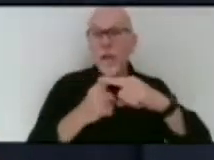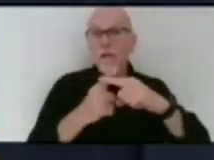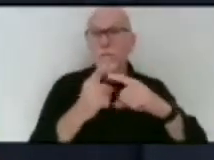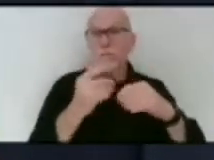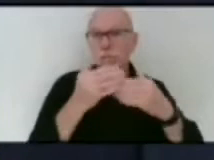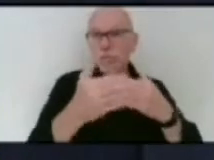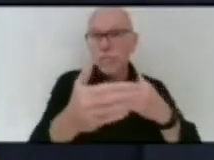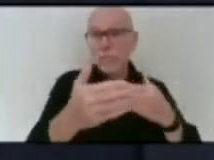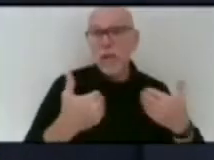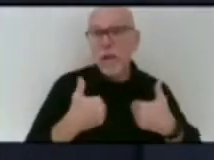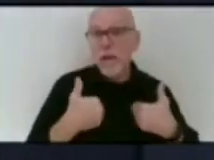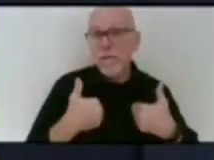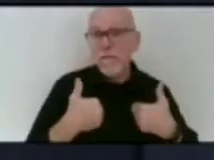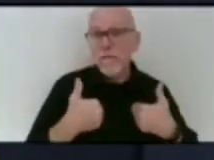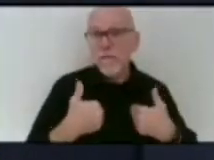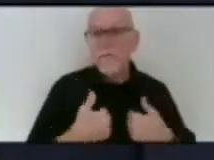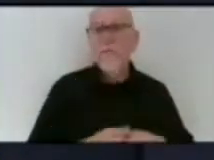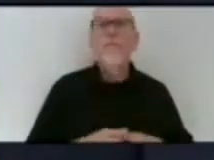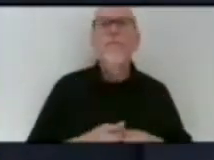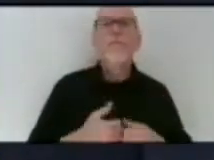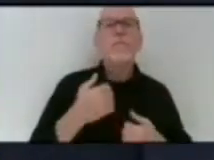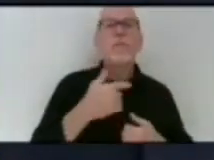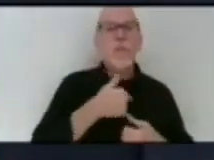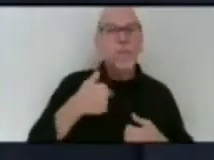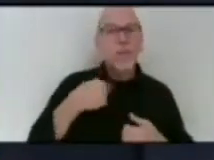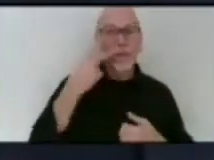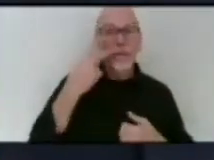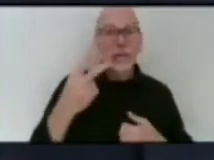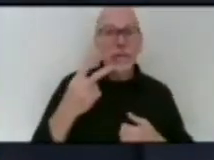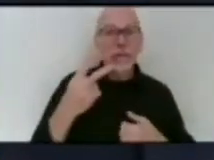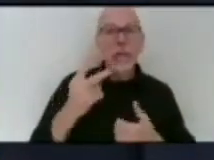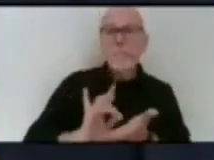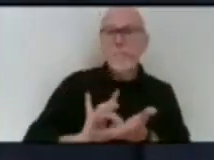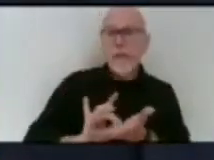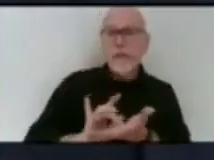We've seen widespread therapeutics like the one Willie received emergency